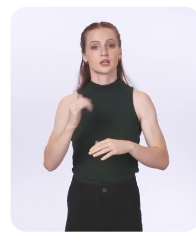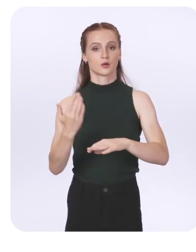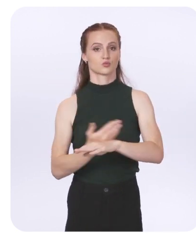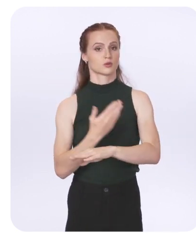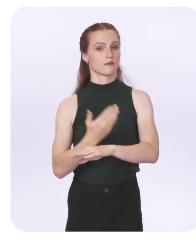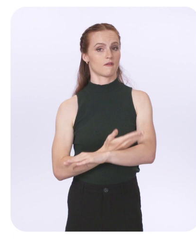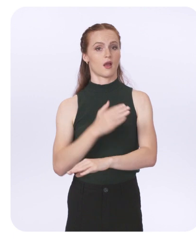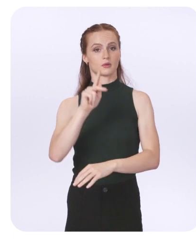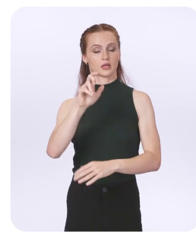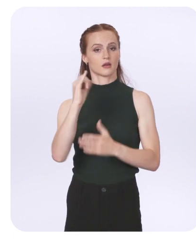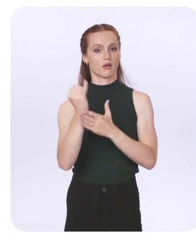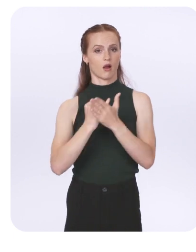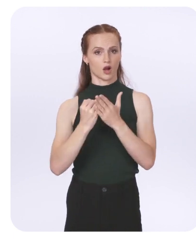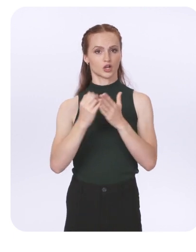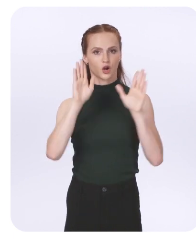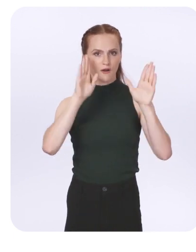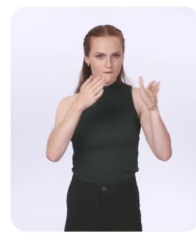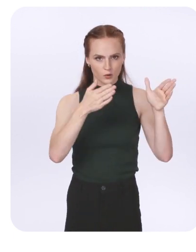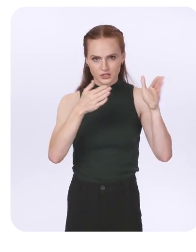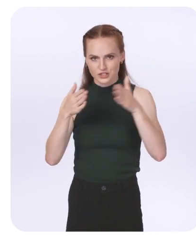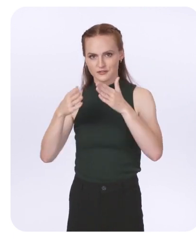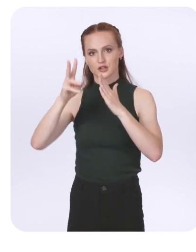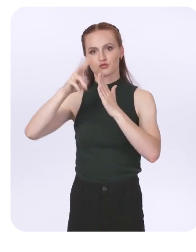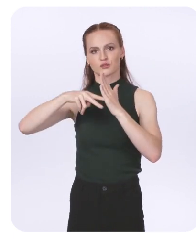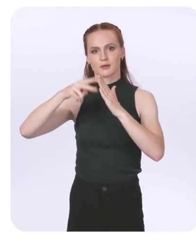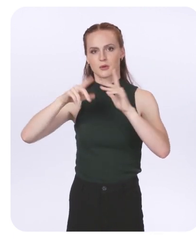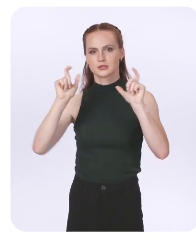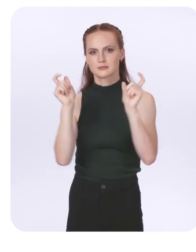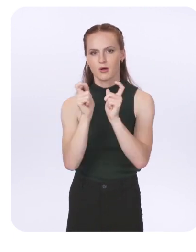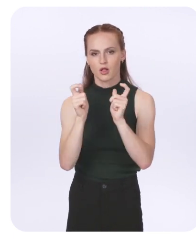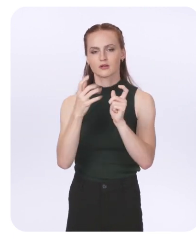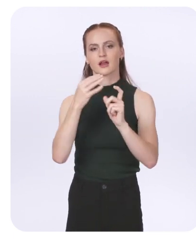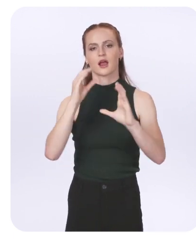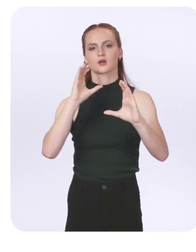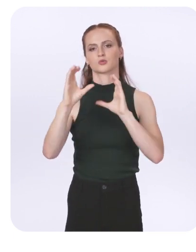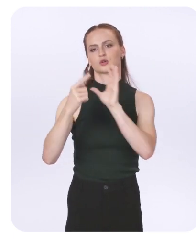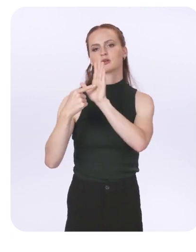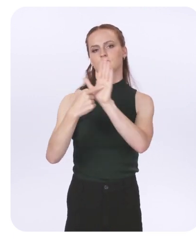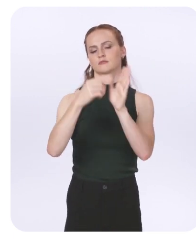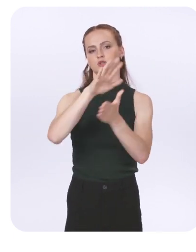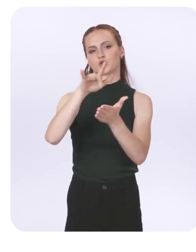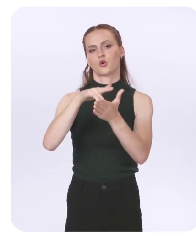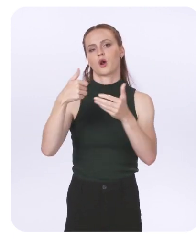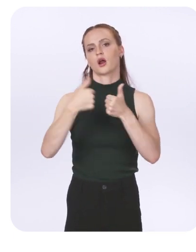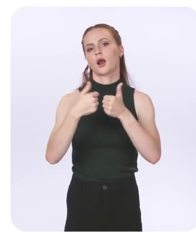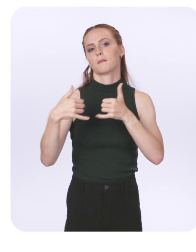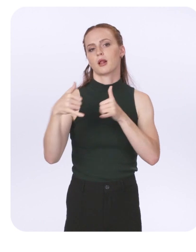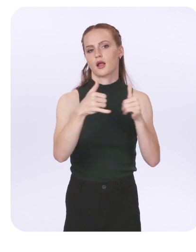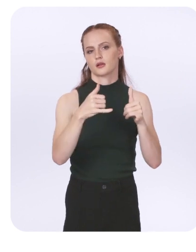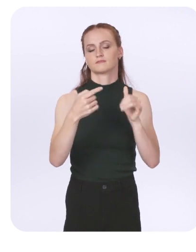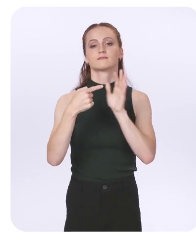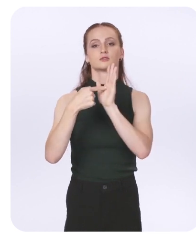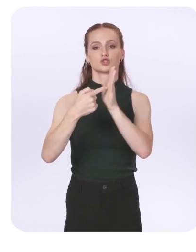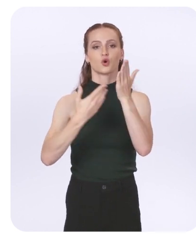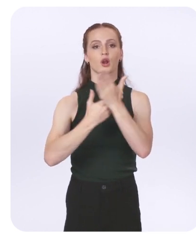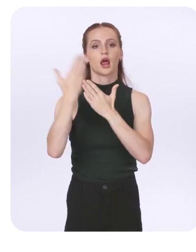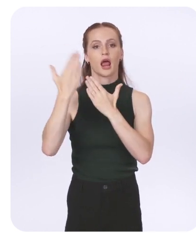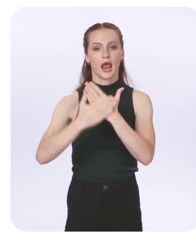including a base price reduction, and activation of Try Before You Buy, we now feel that the title's performance is on track.